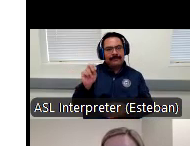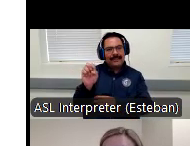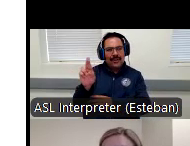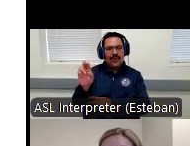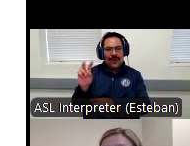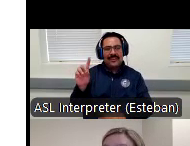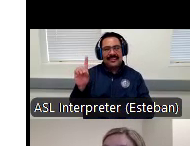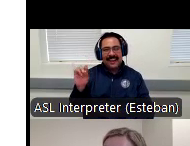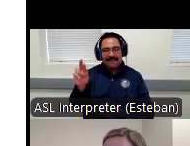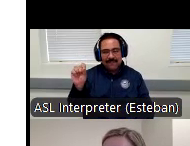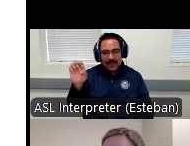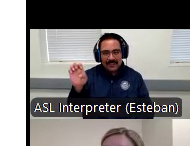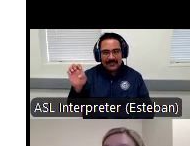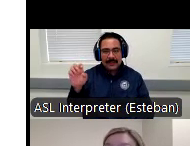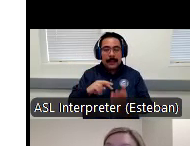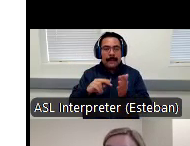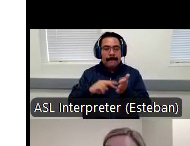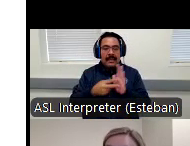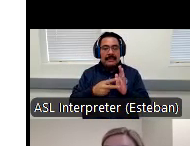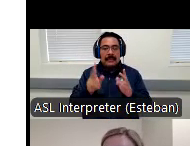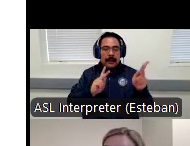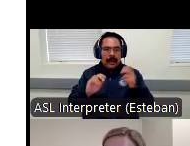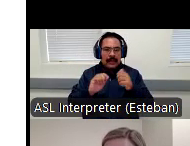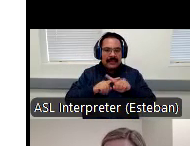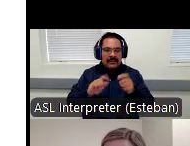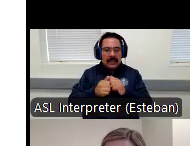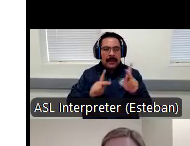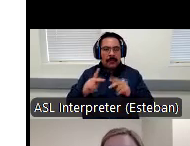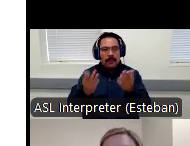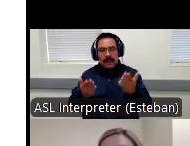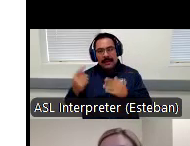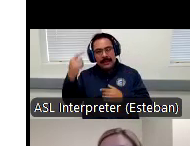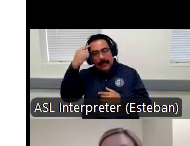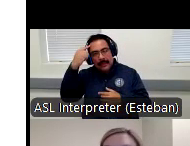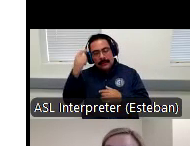idea that there is difference in how people may think, act, or behave, and so it includes